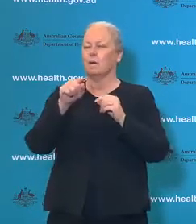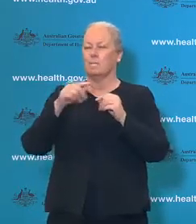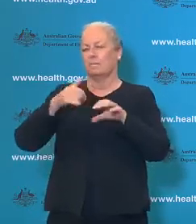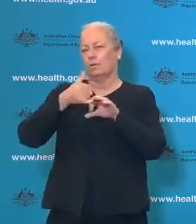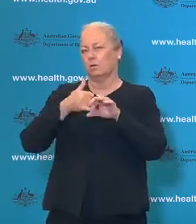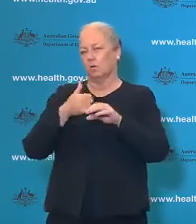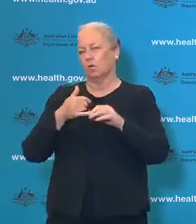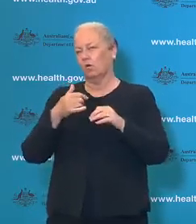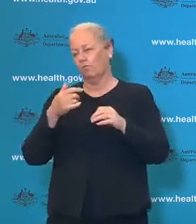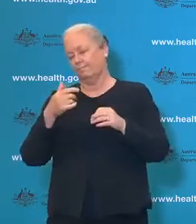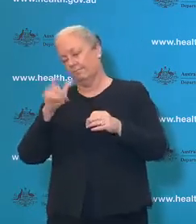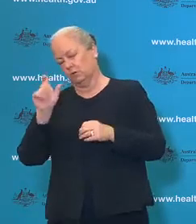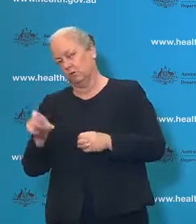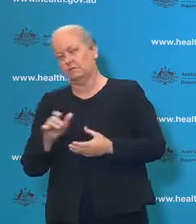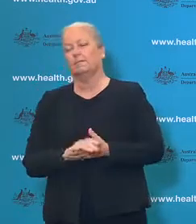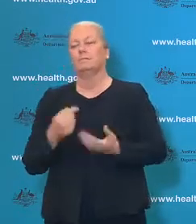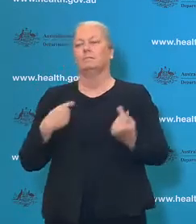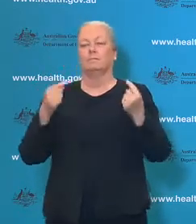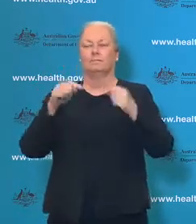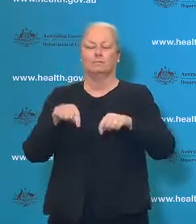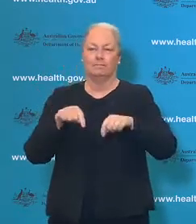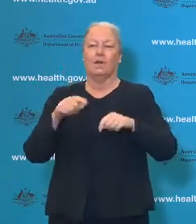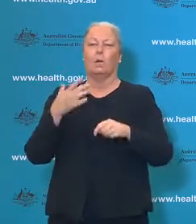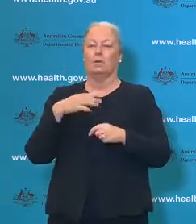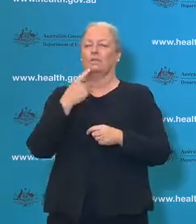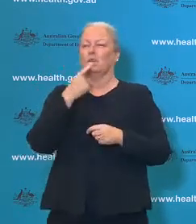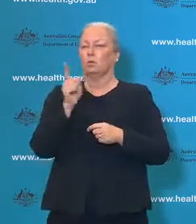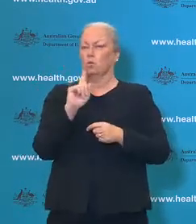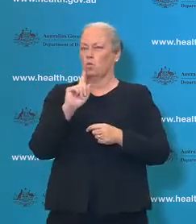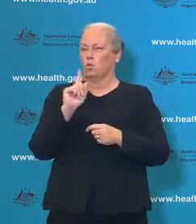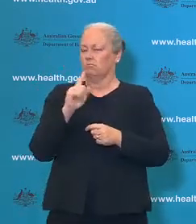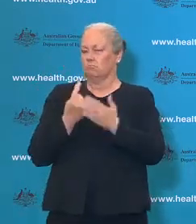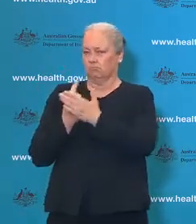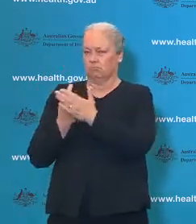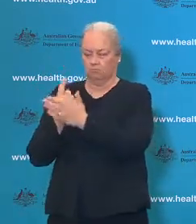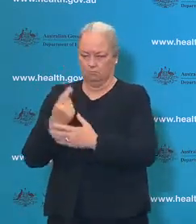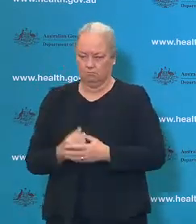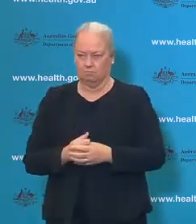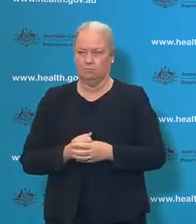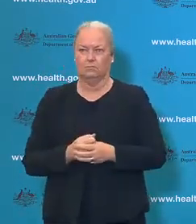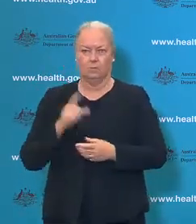national update as of 12:00 noon. Today we've passed another national milestone